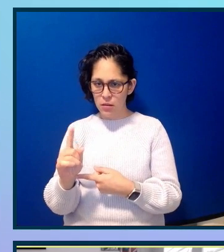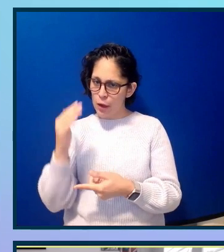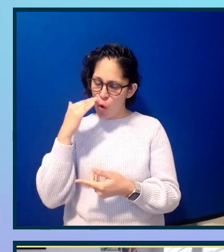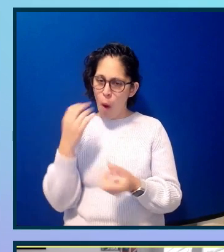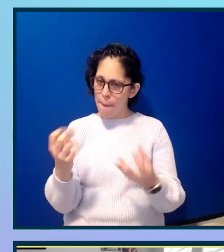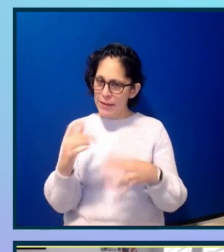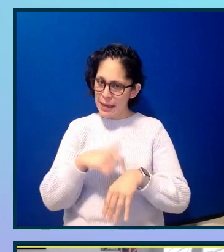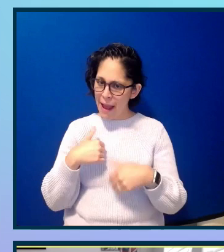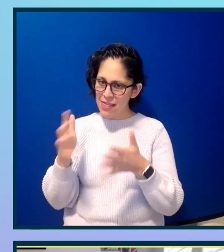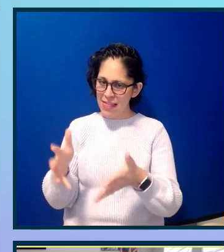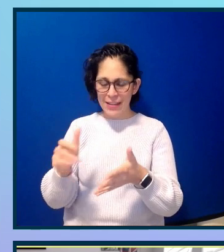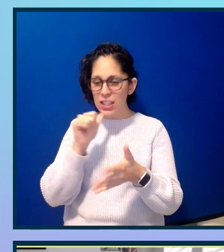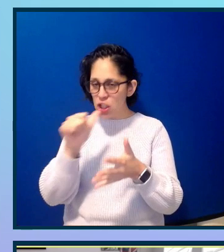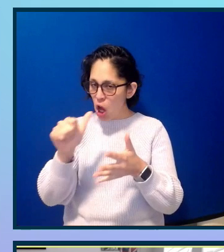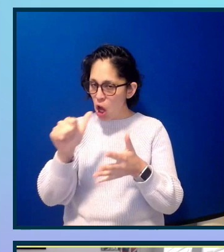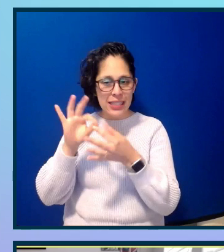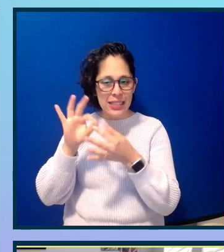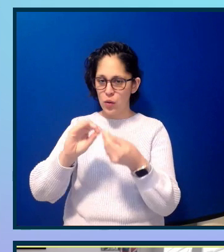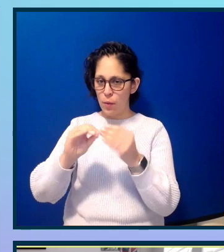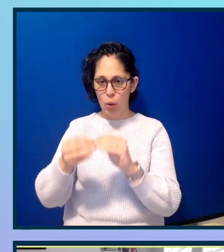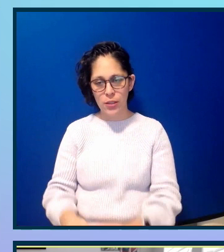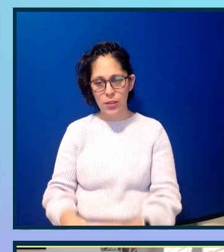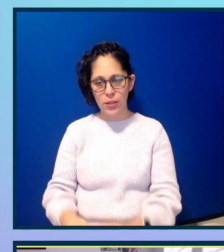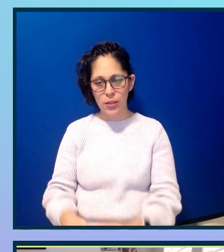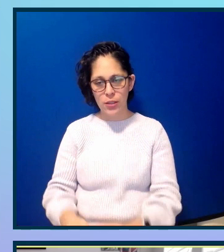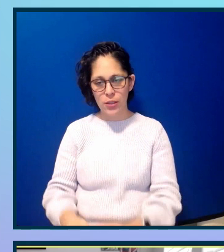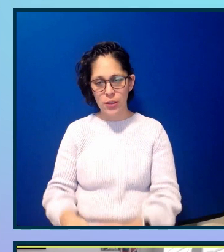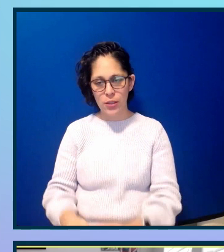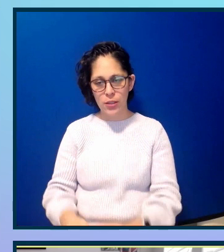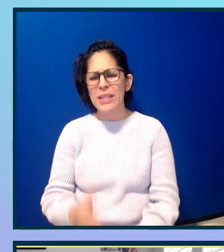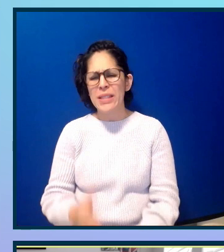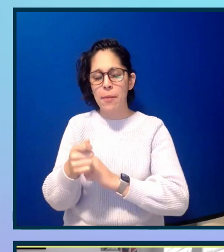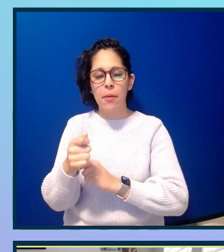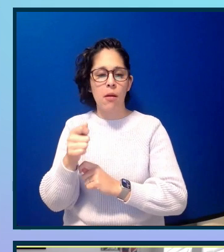that's not numerically-oriented. So these are some combination of numbers and letters,